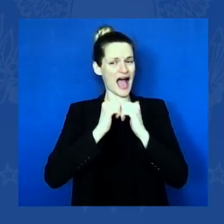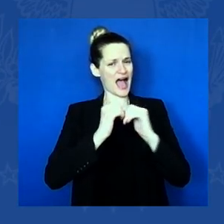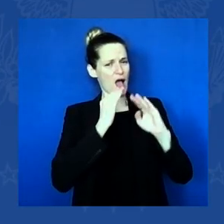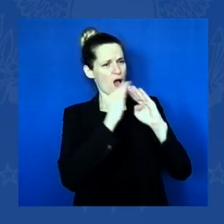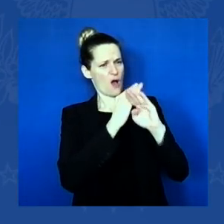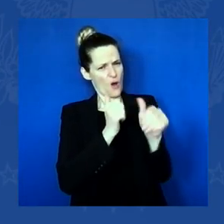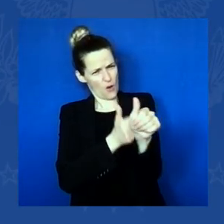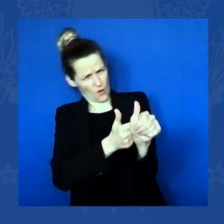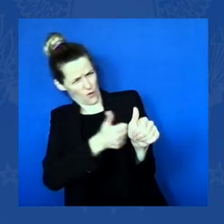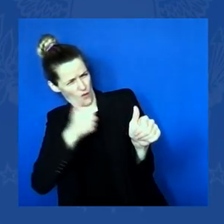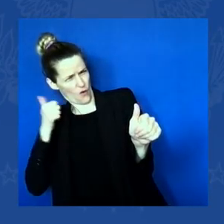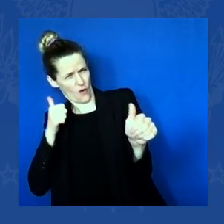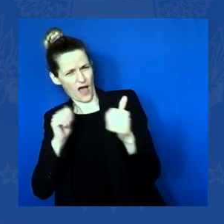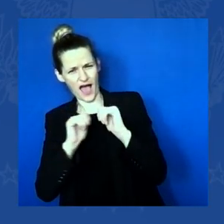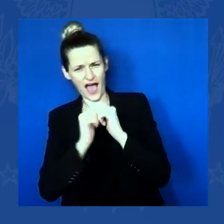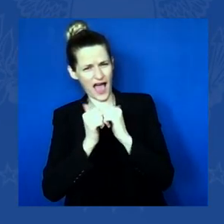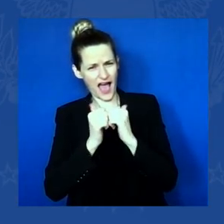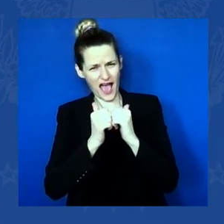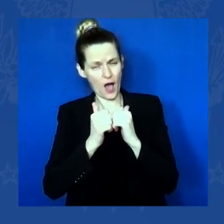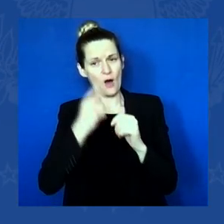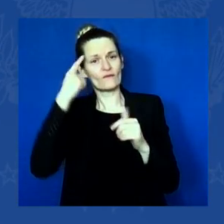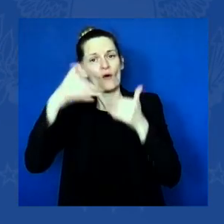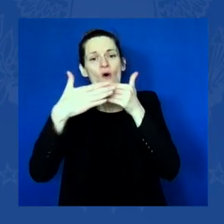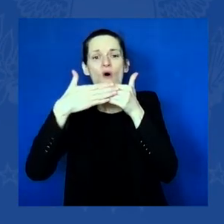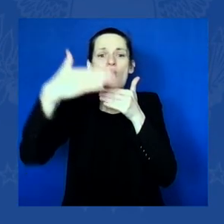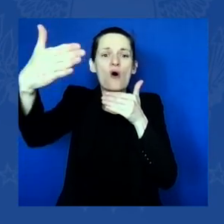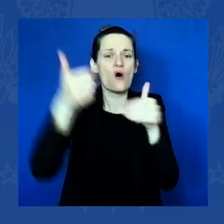is to work together across the entire supply chain,